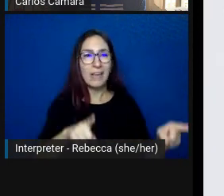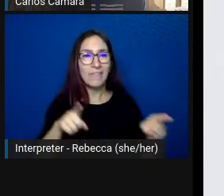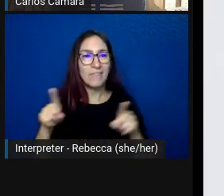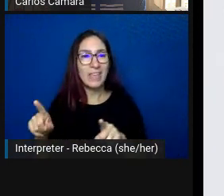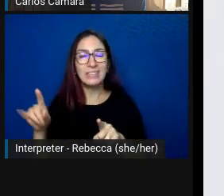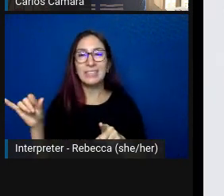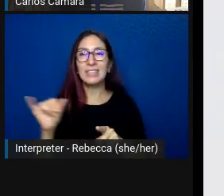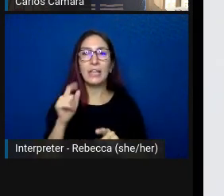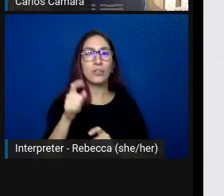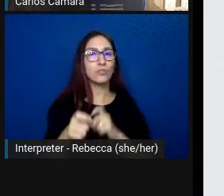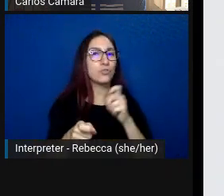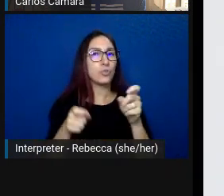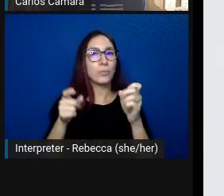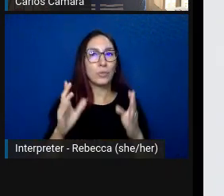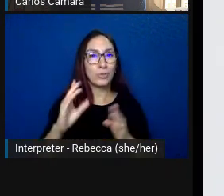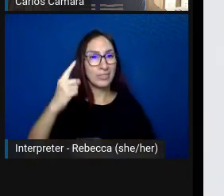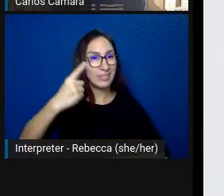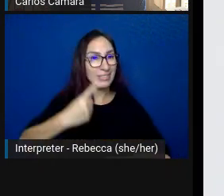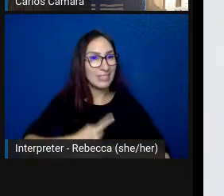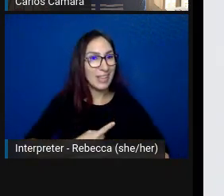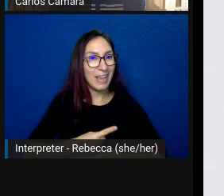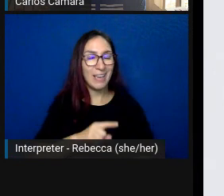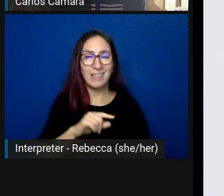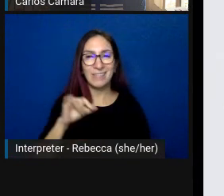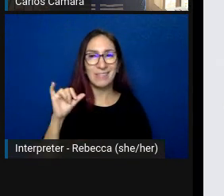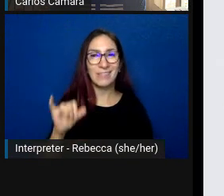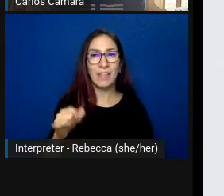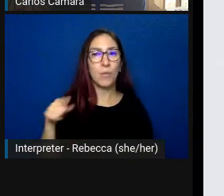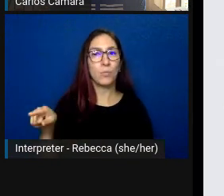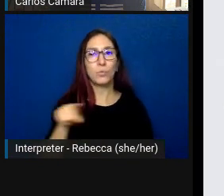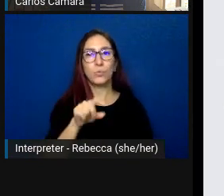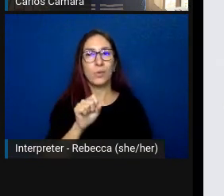where you can work on this kind of stuff.